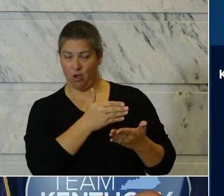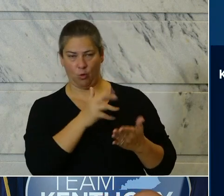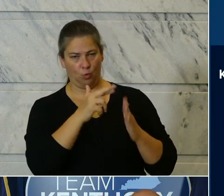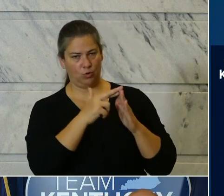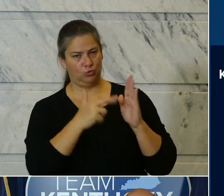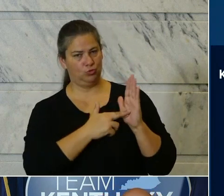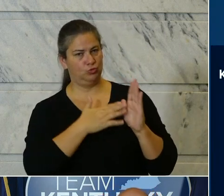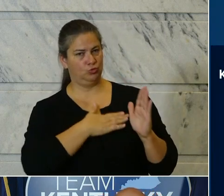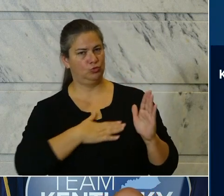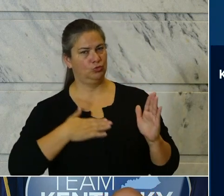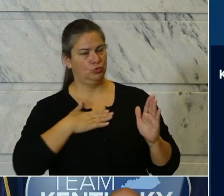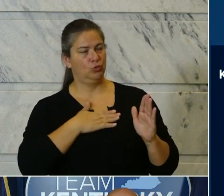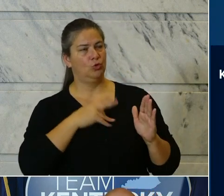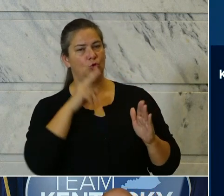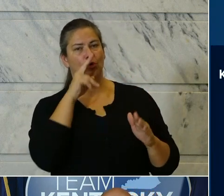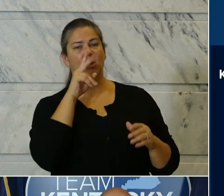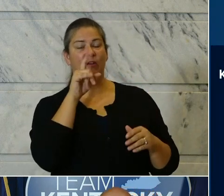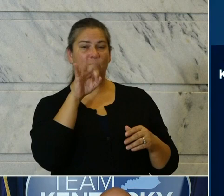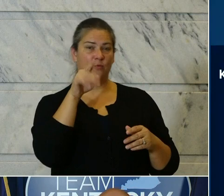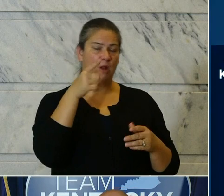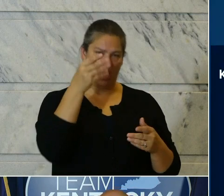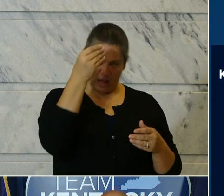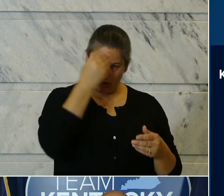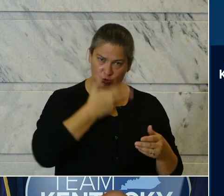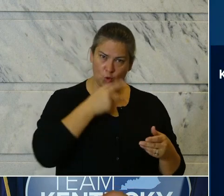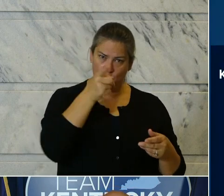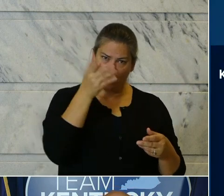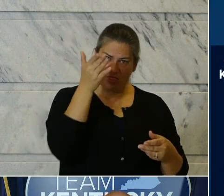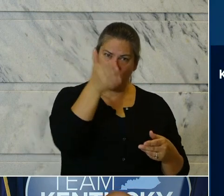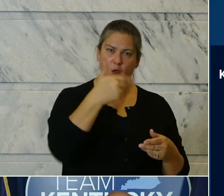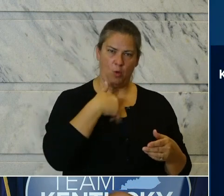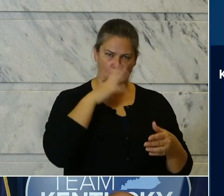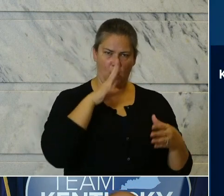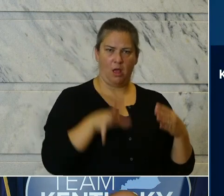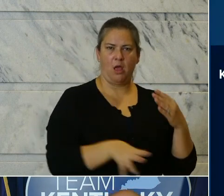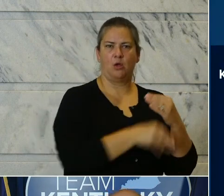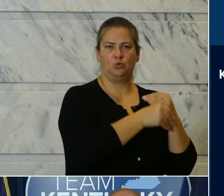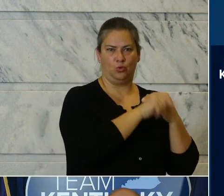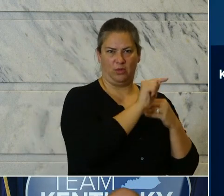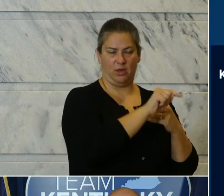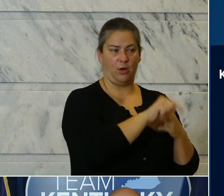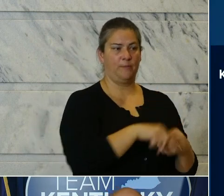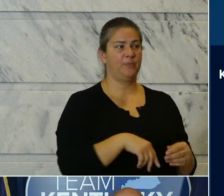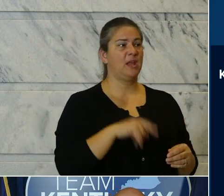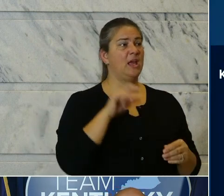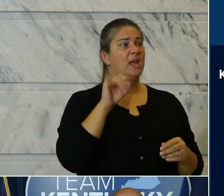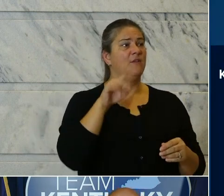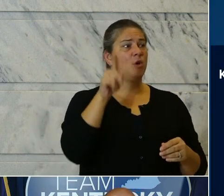THOUSAND SO IF YOU'RE NOT IN THE DASHBOARD POLICE REGISTERS THERE'S AN EMAIL ADDRESS YOU CAN GO TO. LET US KNOW YOU'RE